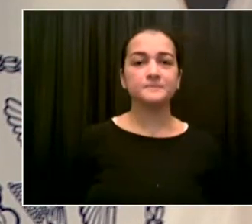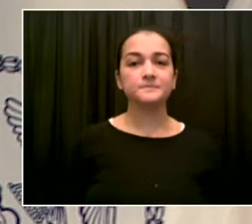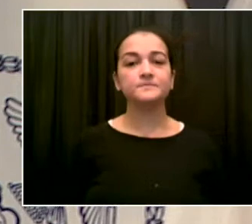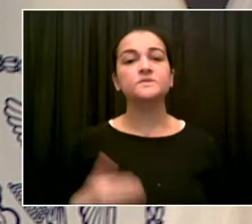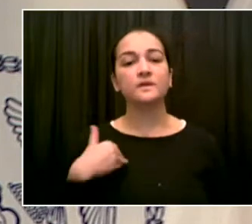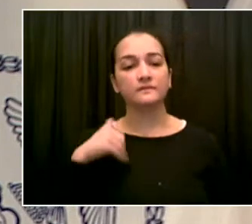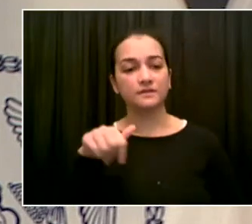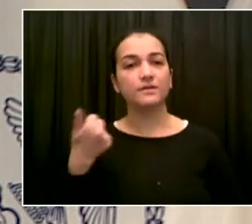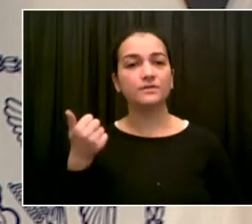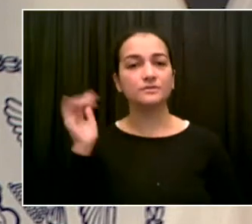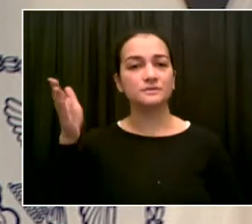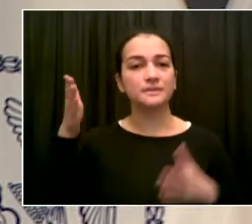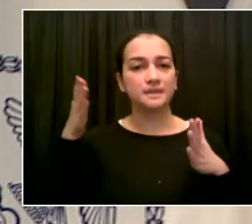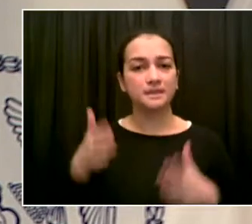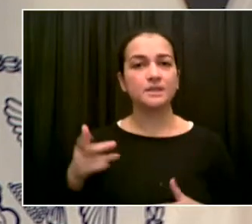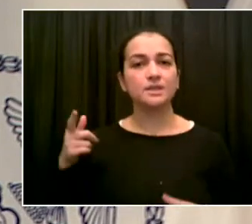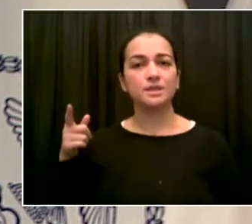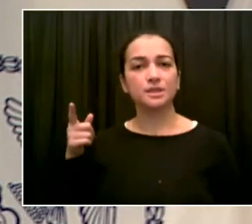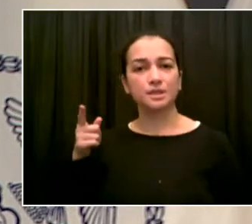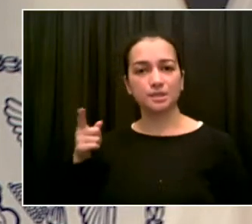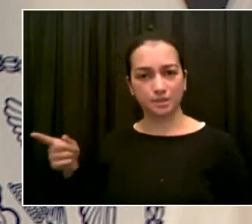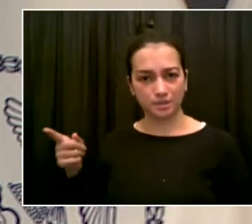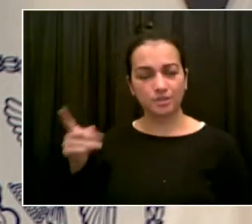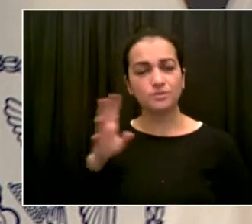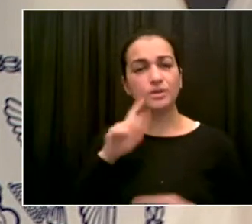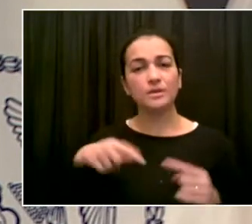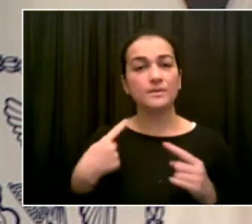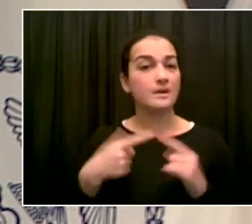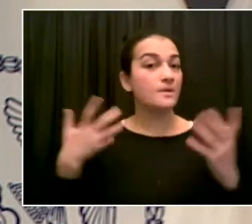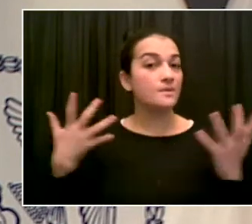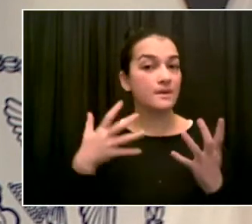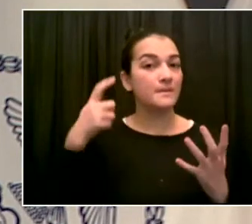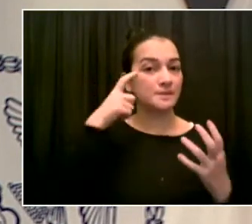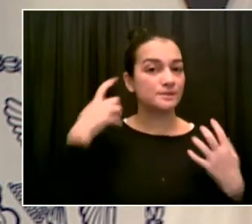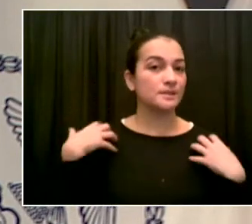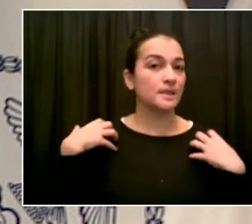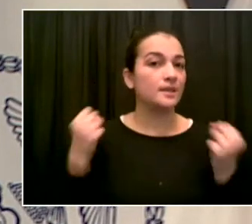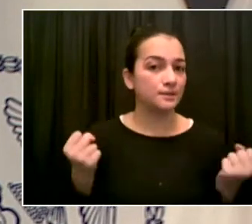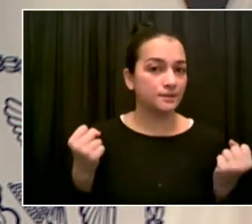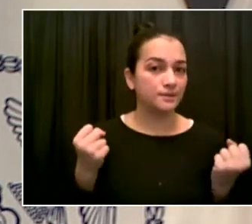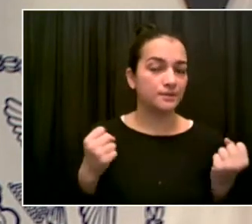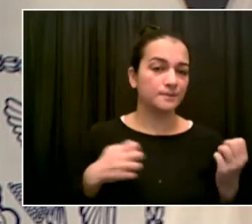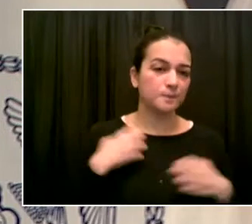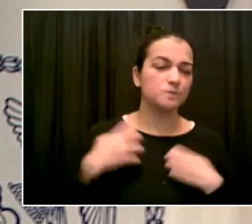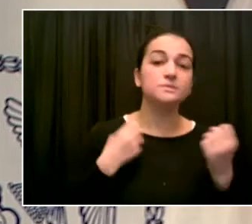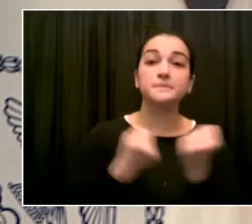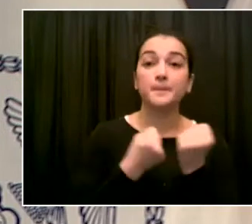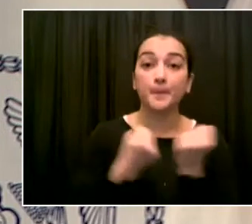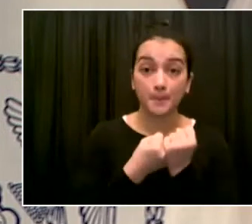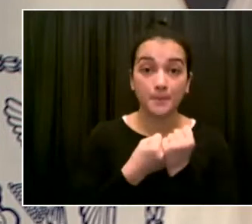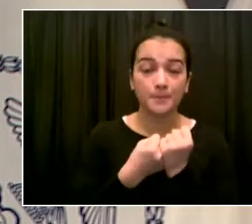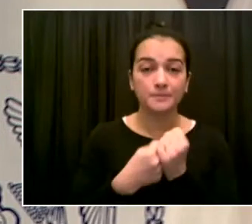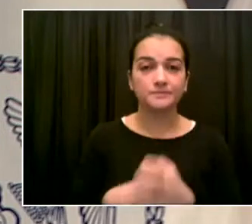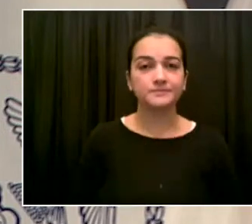NATION. WE ARE GOING TO HEAR FROM ANOTHER GREAT LEADER FROM ONE OF THE NATION'S MOST IMPORTANT MENTAL HEALTH ORGANIZATIO NS